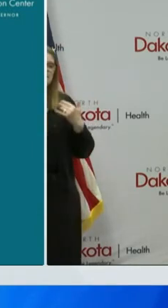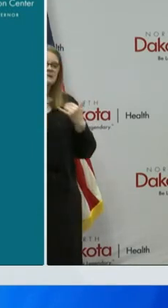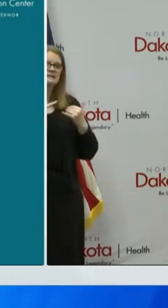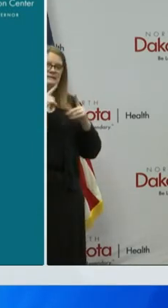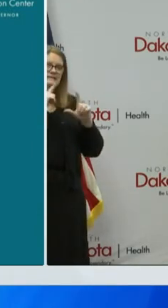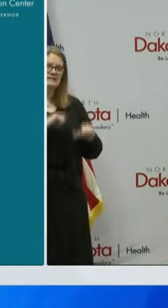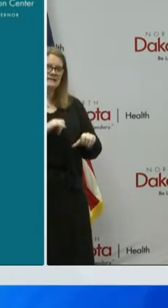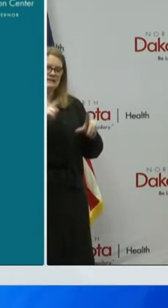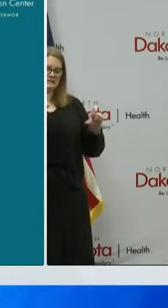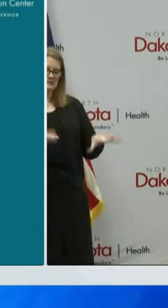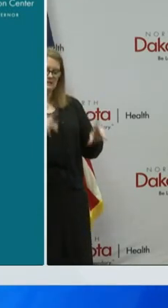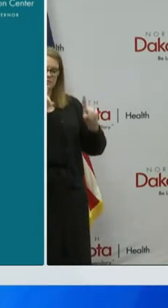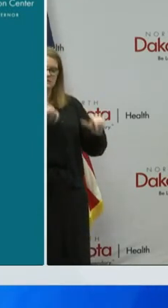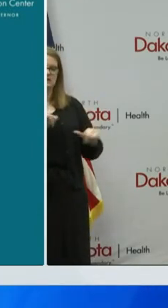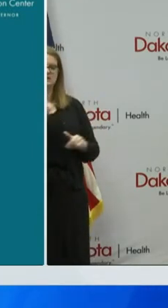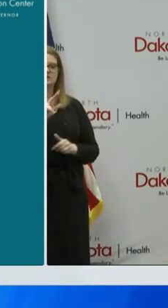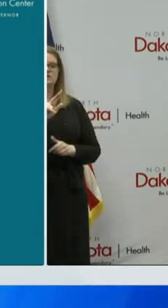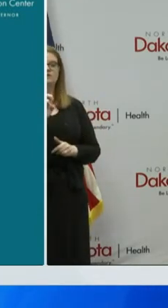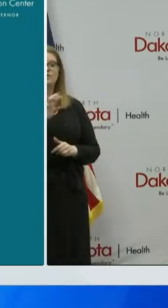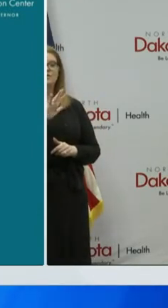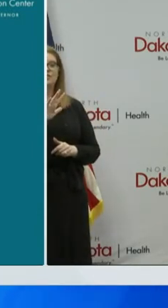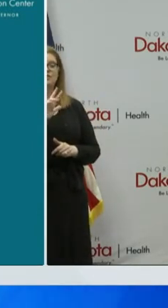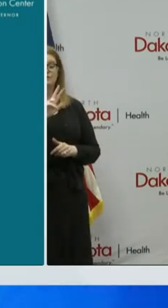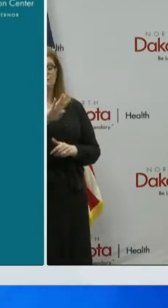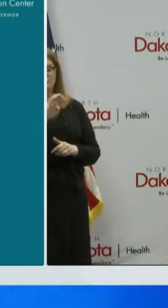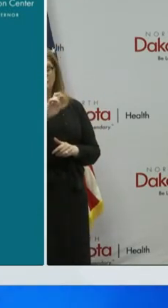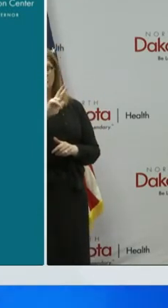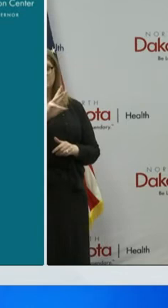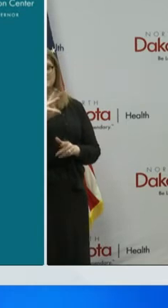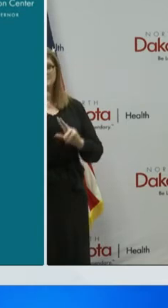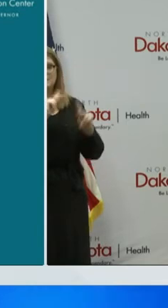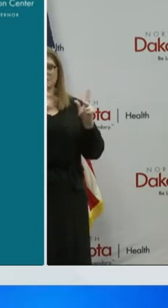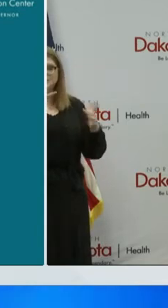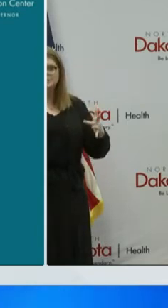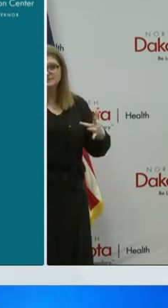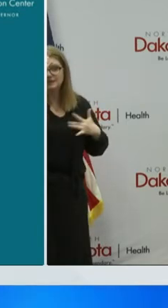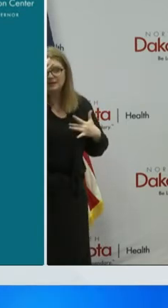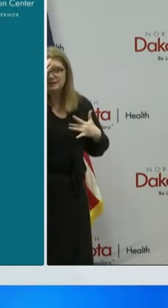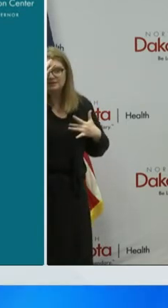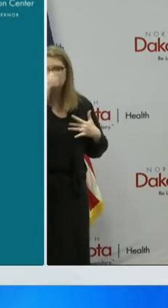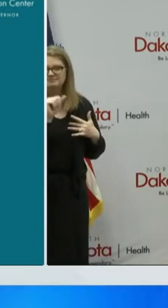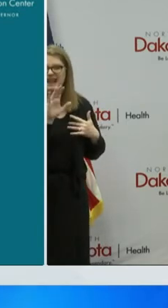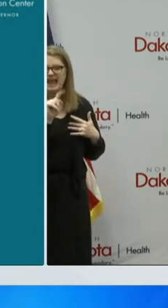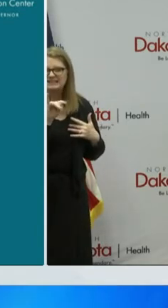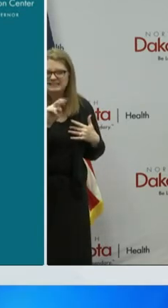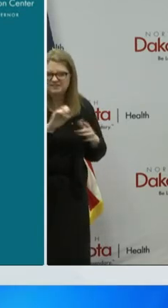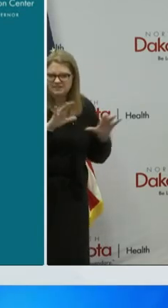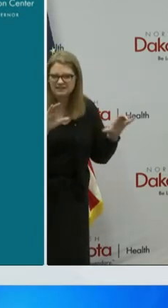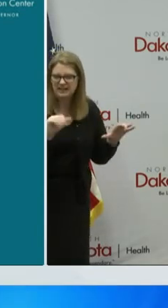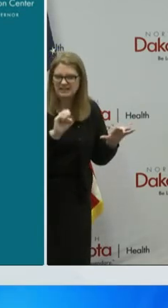GOING TO THE NEXT SLIDE. WITH TODAY'S TEST RESULTS, WE'RE